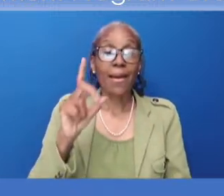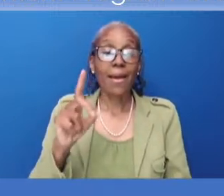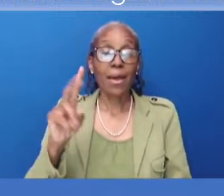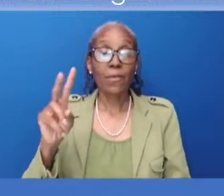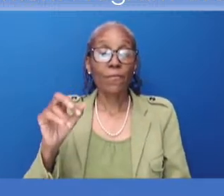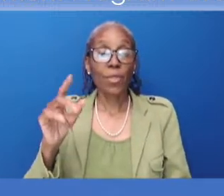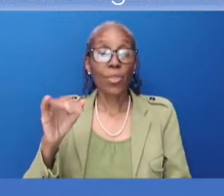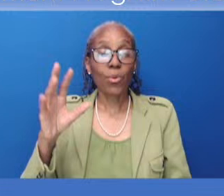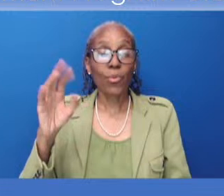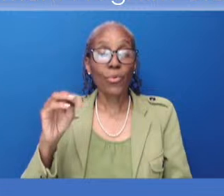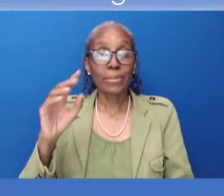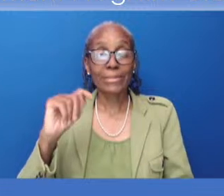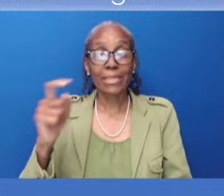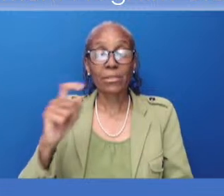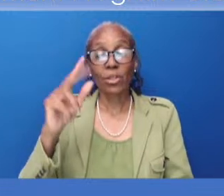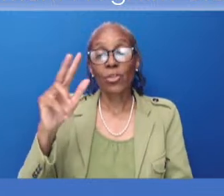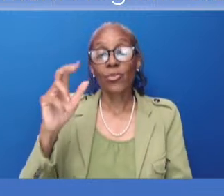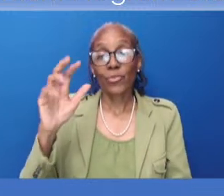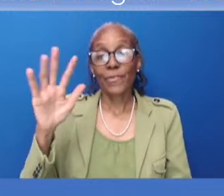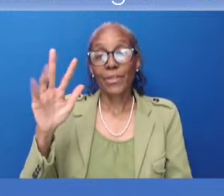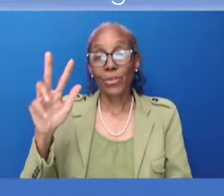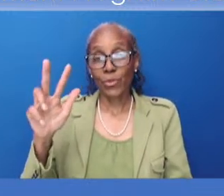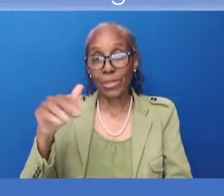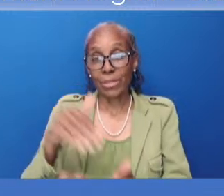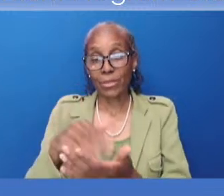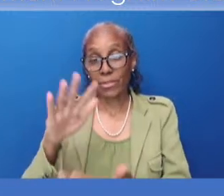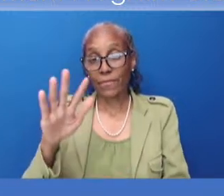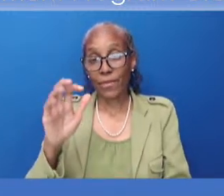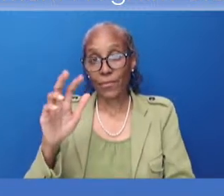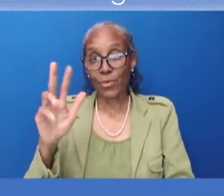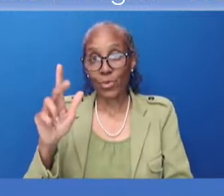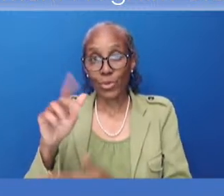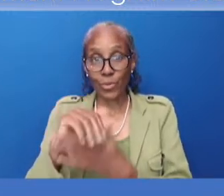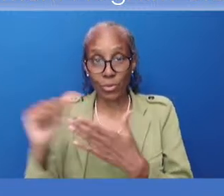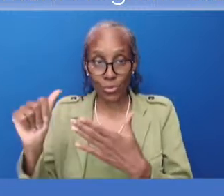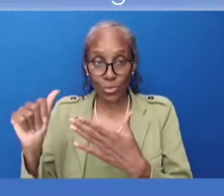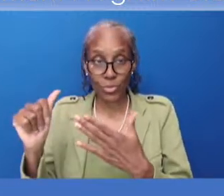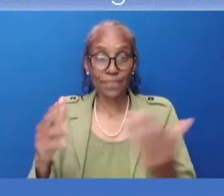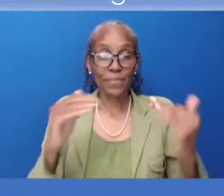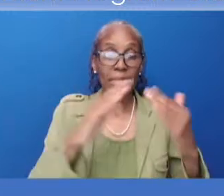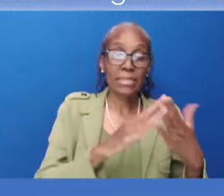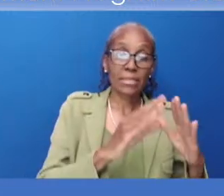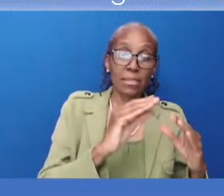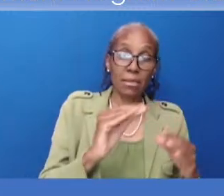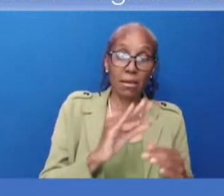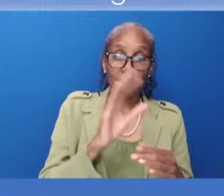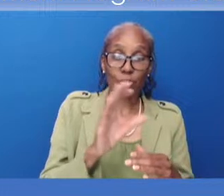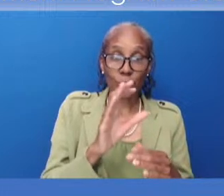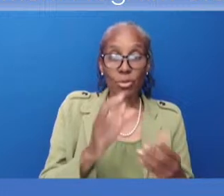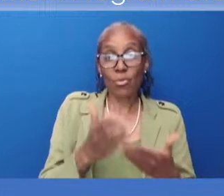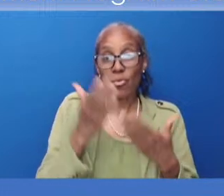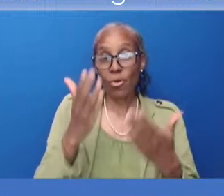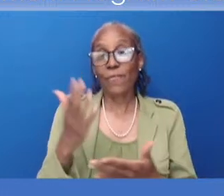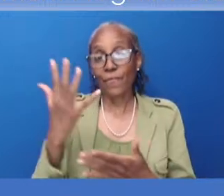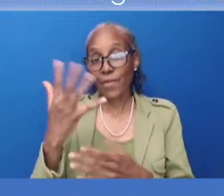WORTH 75% OF THE NEW AD VALOREN